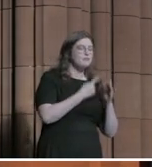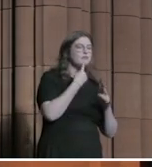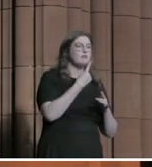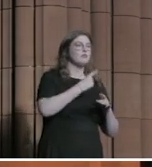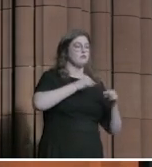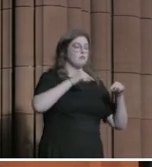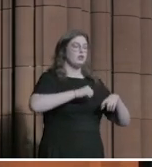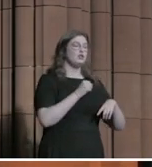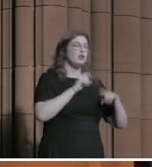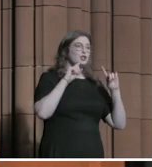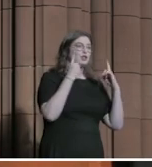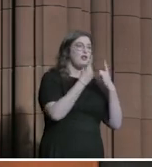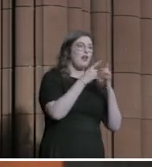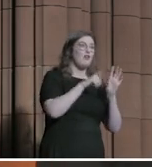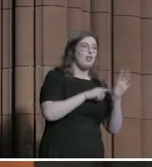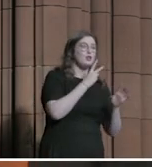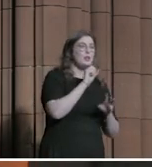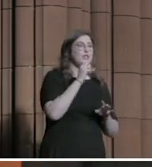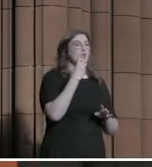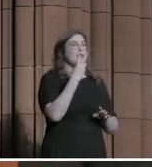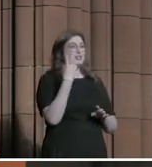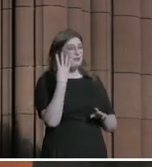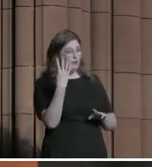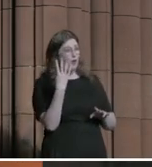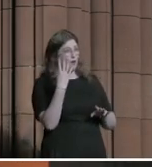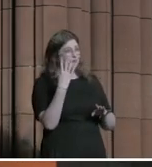and our position as the runner up for UK University of the Year